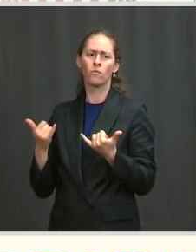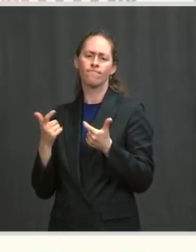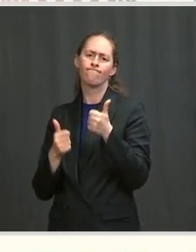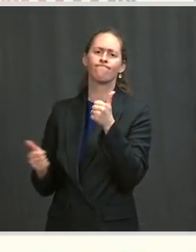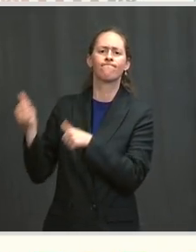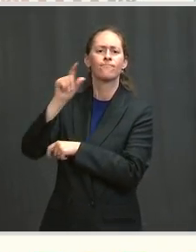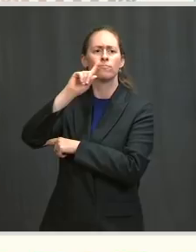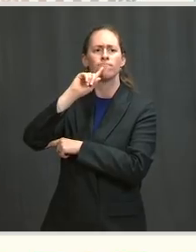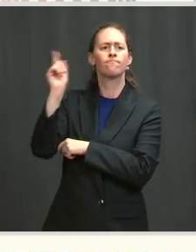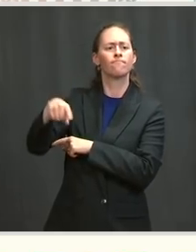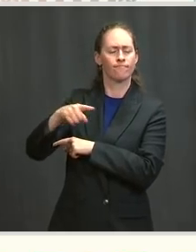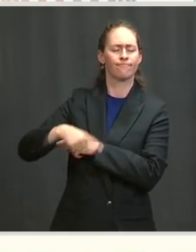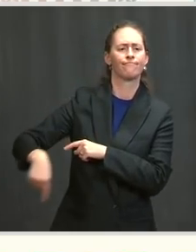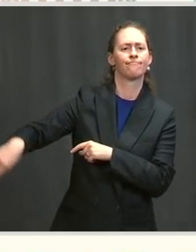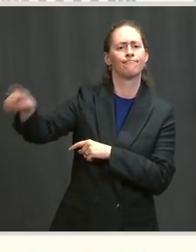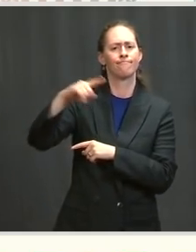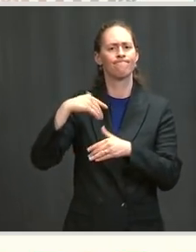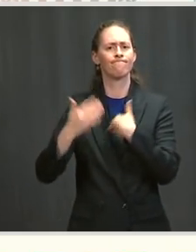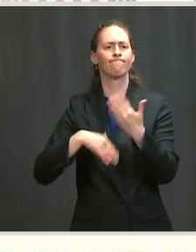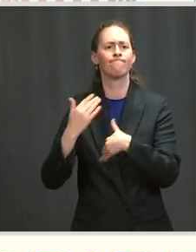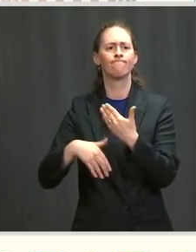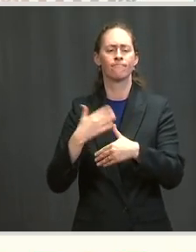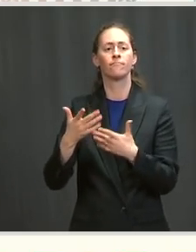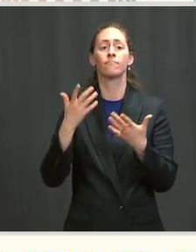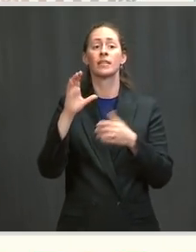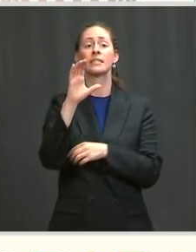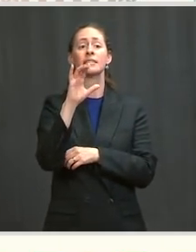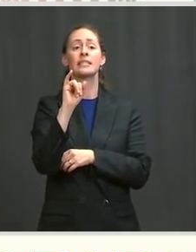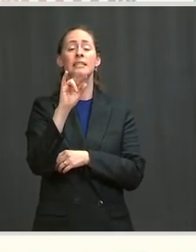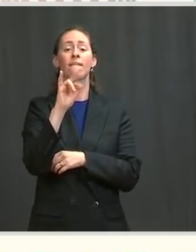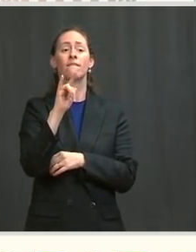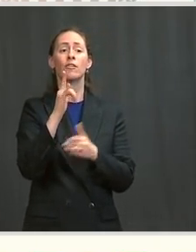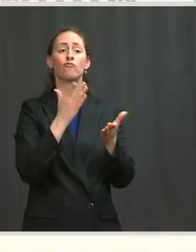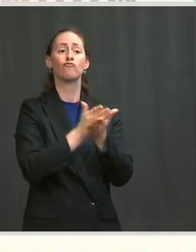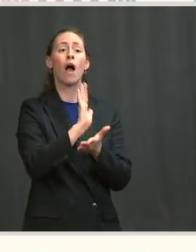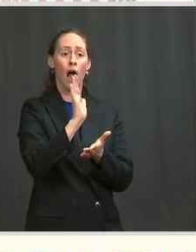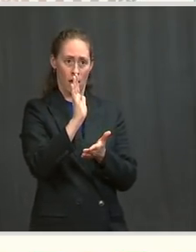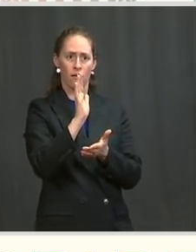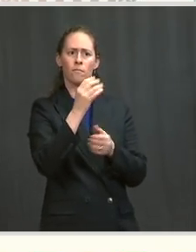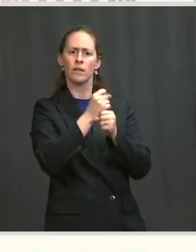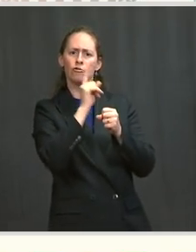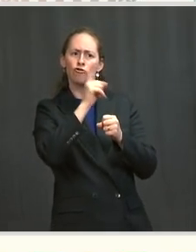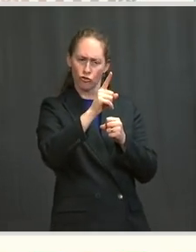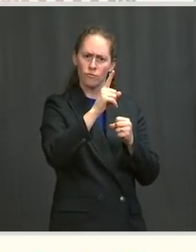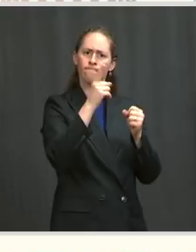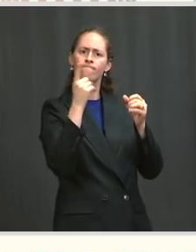which affirmed that civil rights protections on the basis of sex apply to sexual orientation and gender identity.